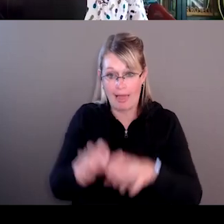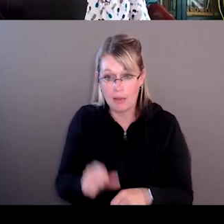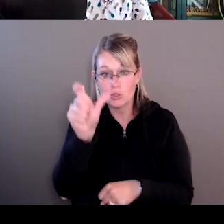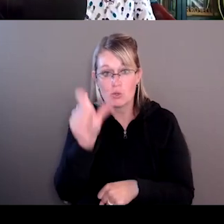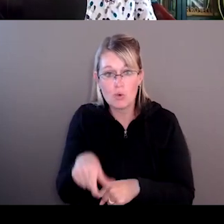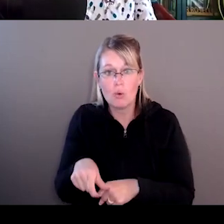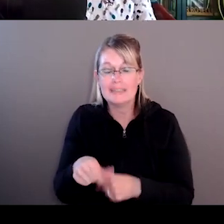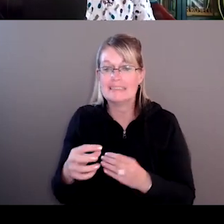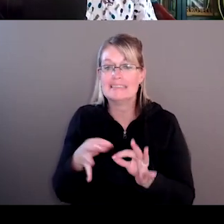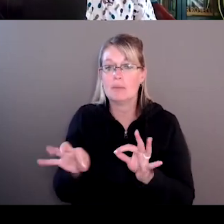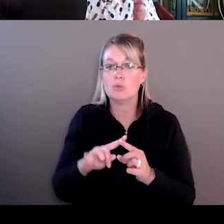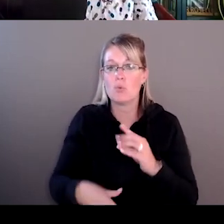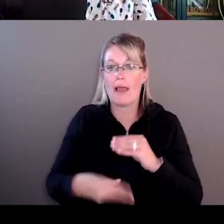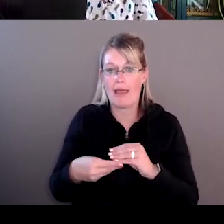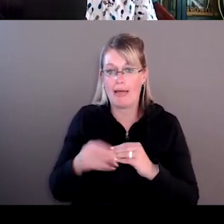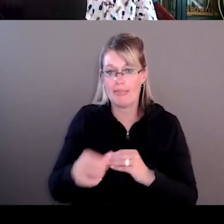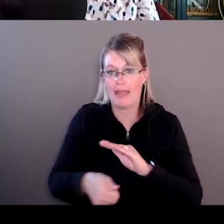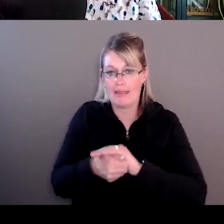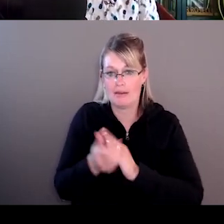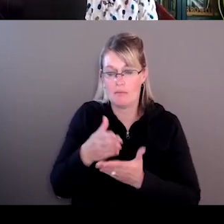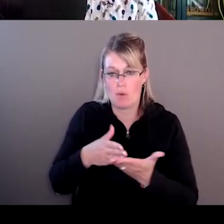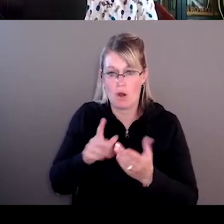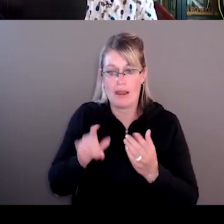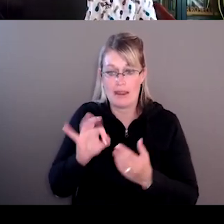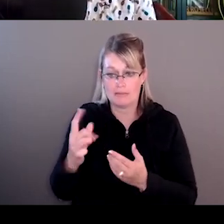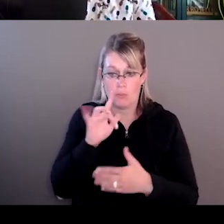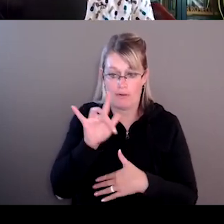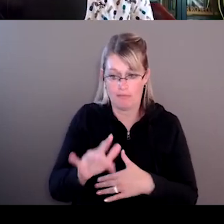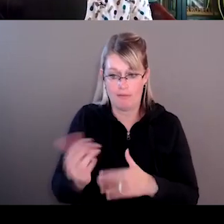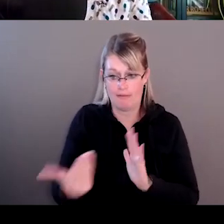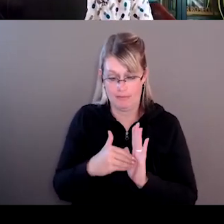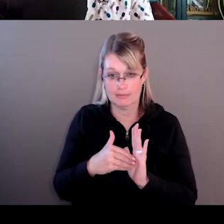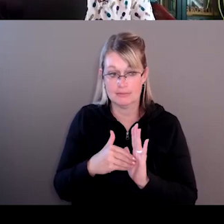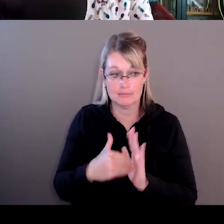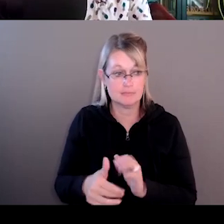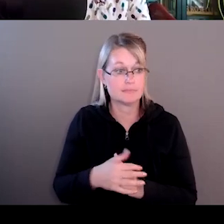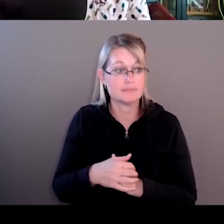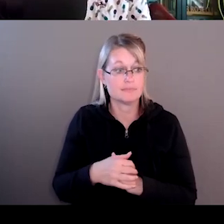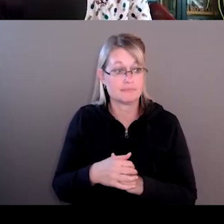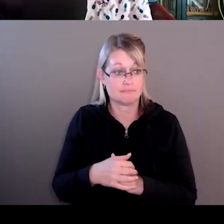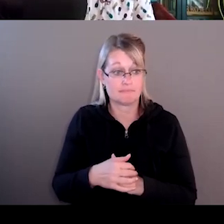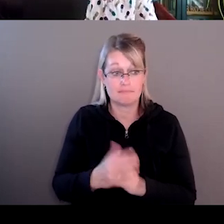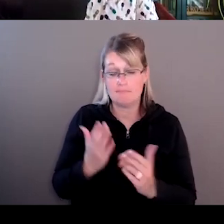as adding the hidden attribute when the user hits that trigger again. It may be necessary to create